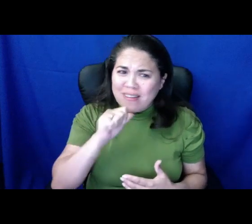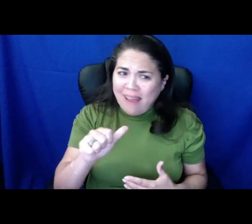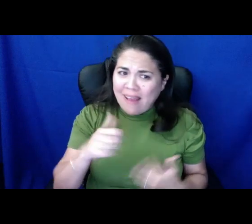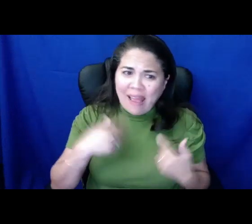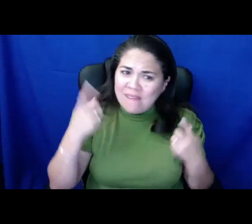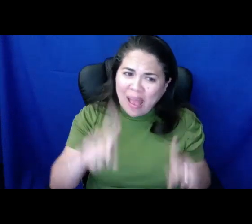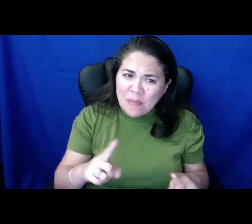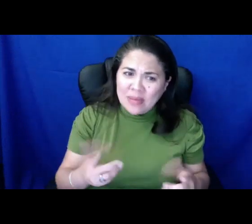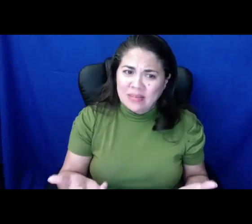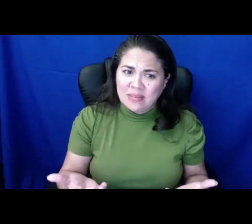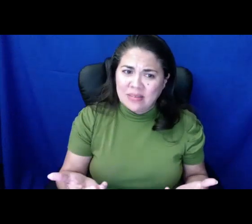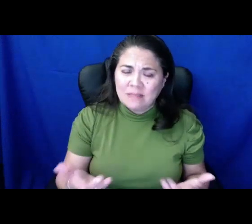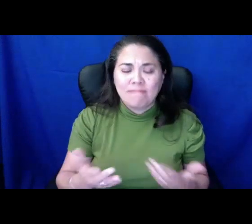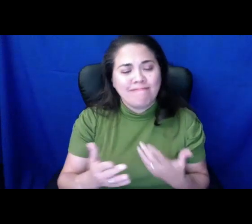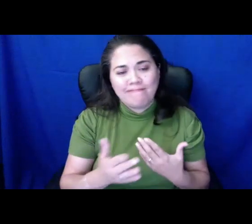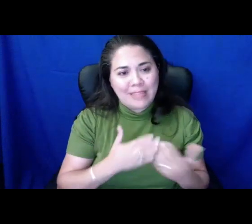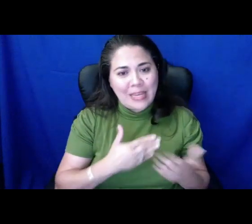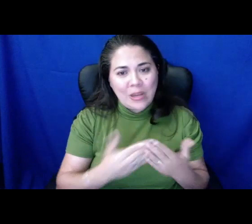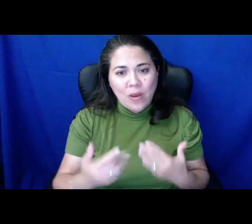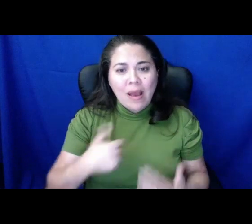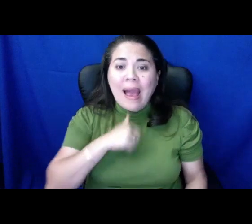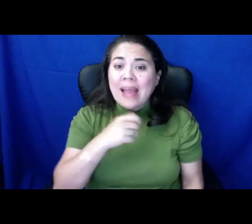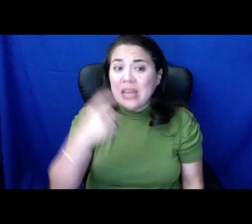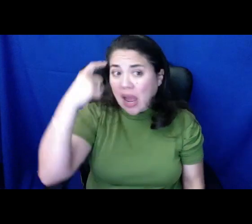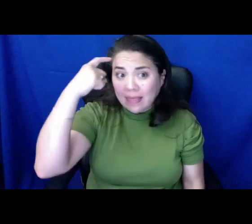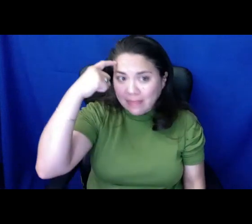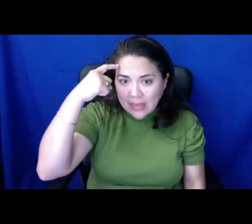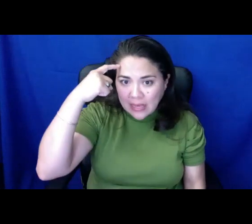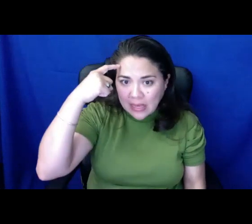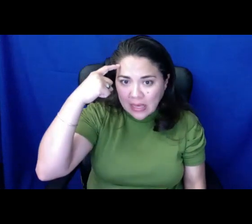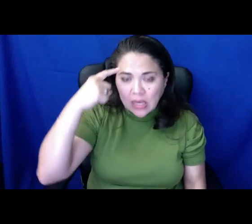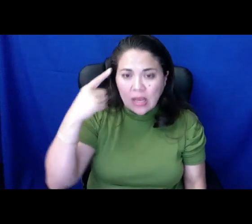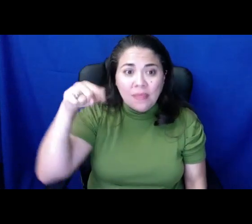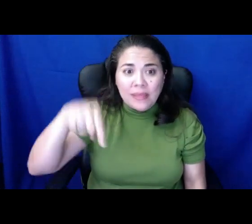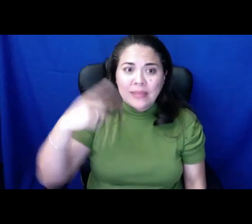Raymond Antrobus (He/Him): In a way. Raymond Antrobus (He/Him): I didn't think that this was anything that I will be able to write or share.